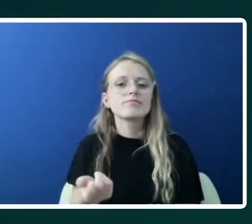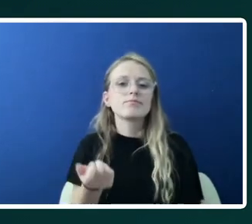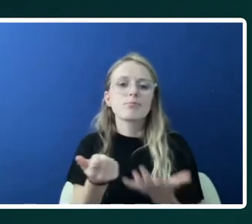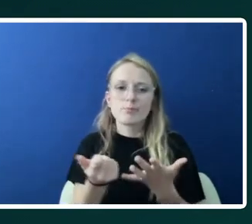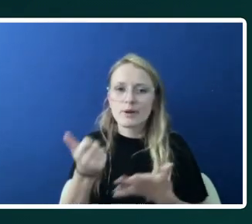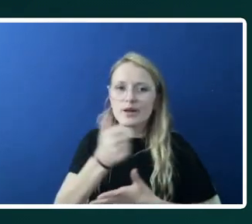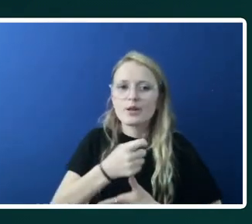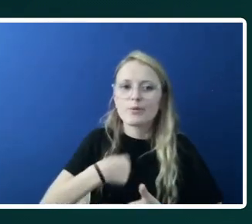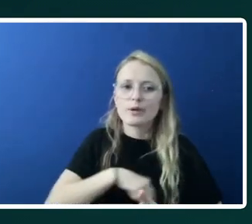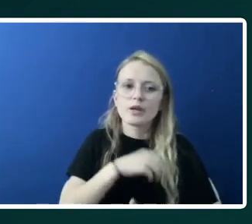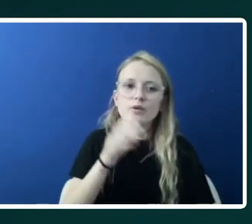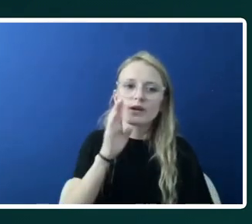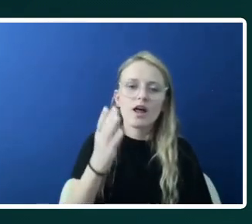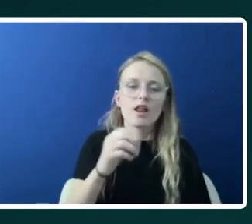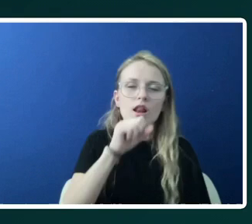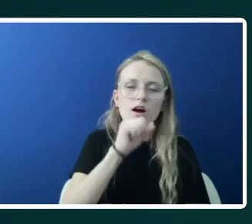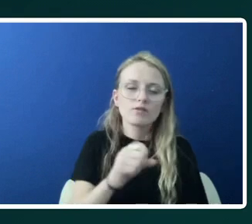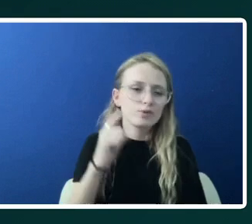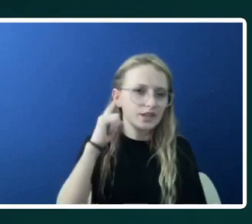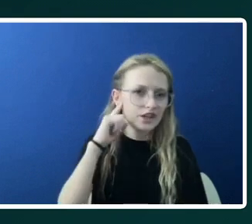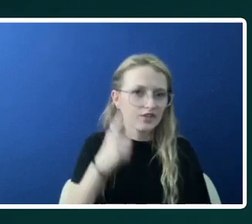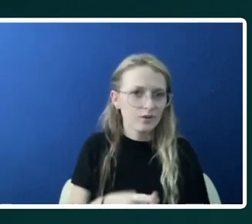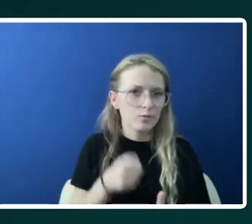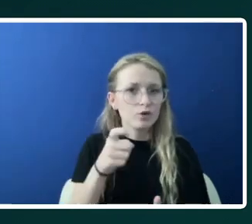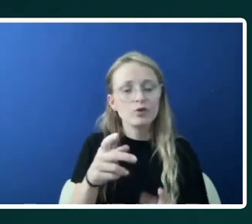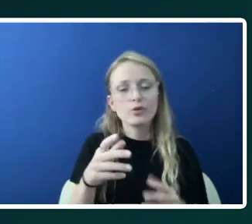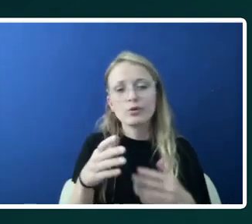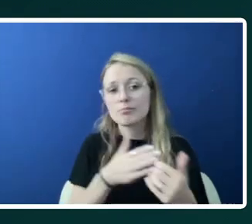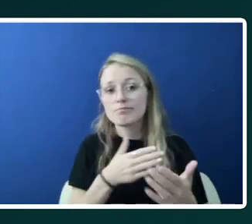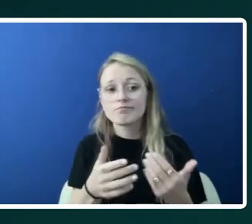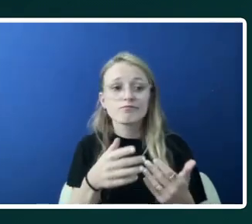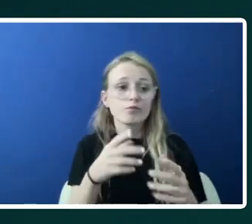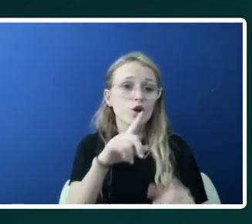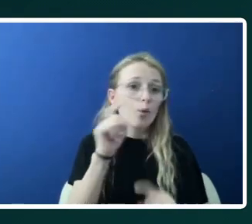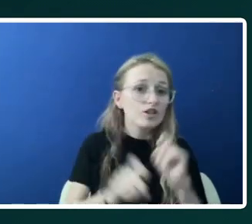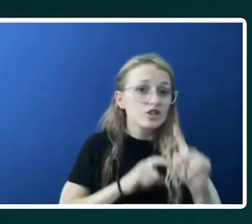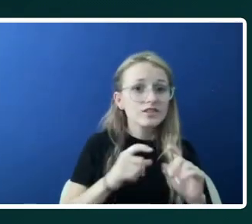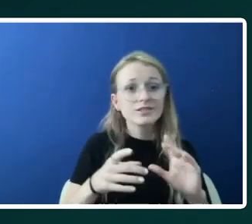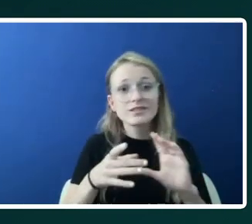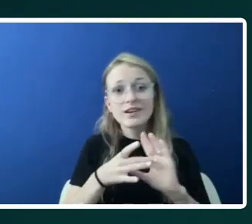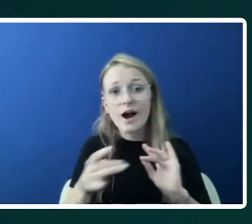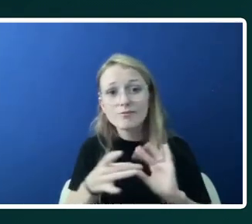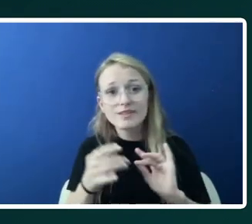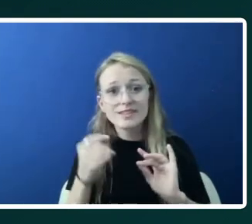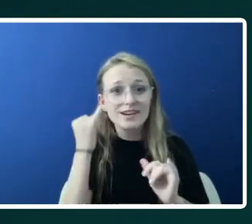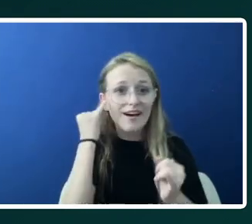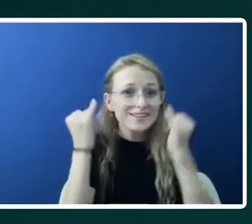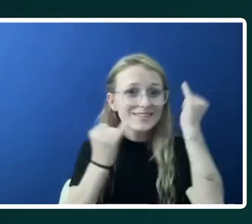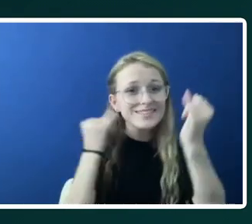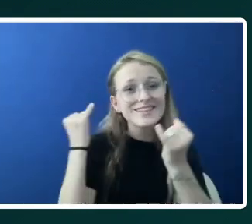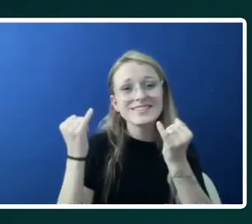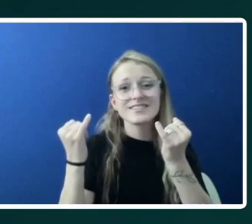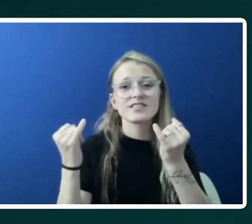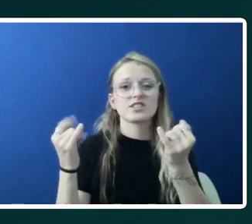hear from you either with questions or comments or ideas or just, you know, thoughts about how you're